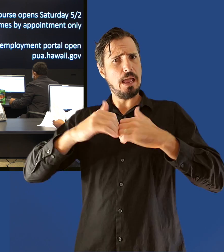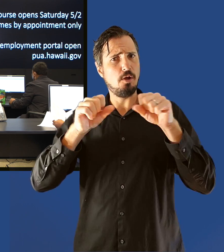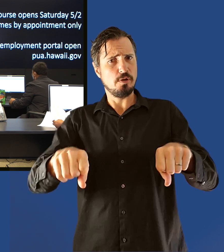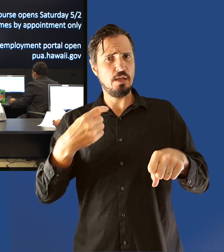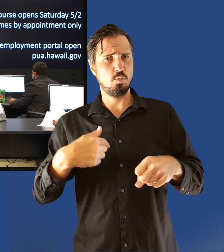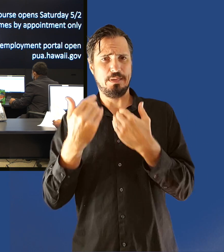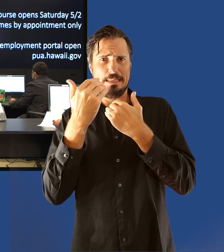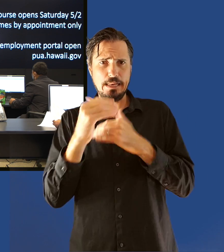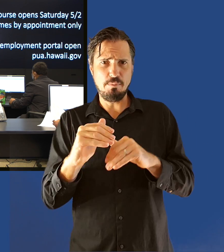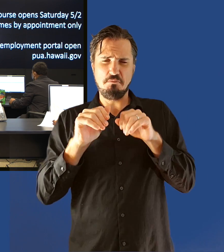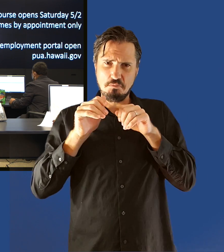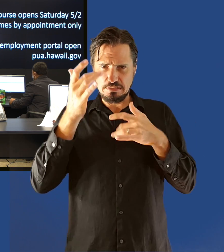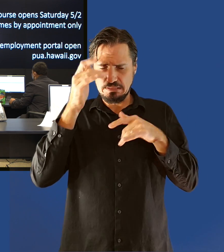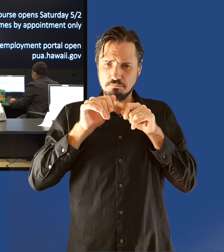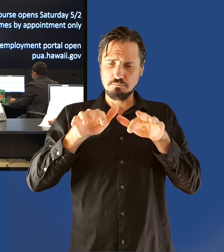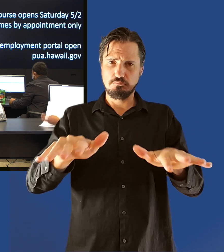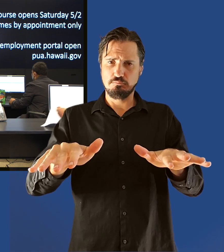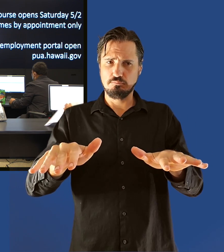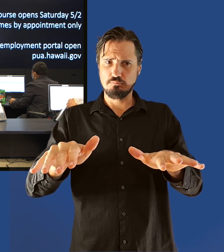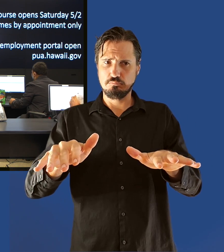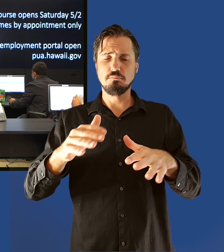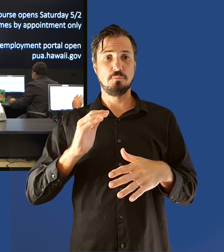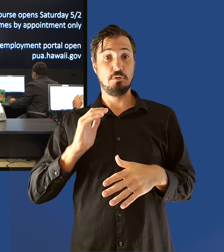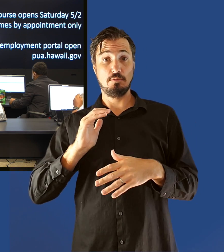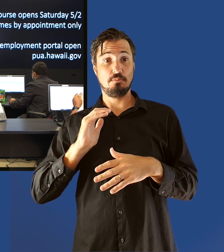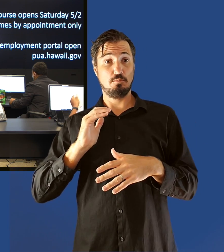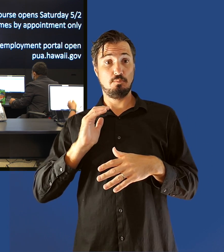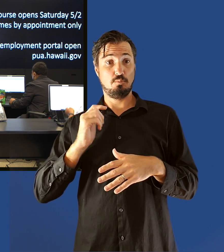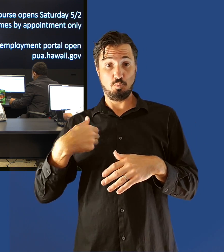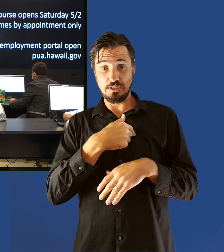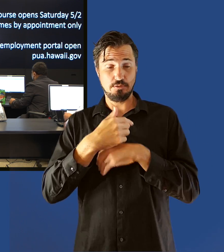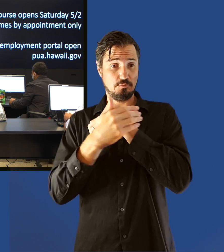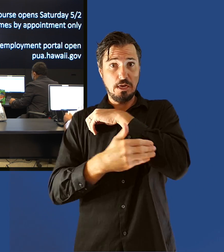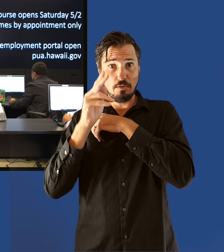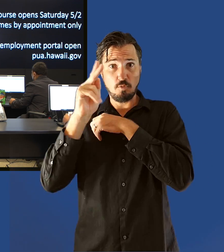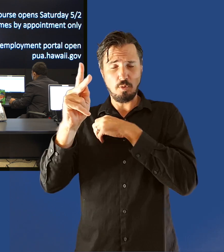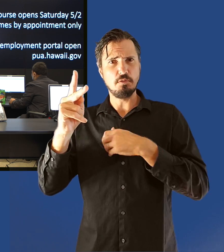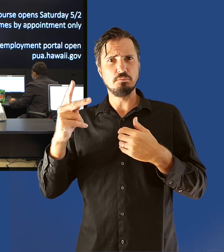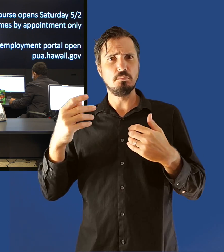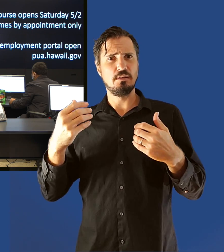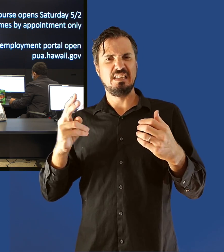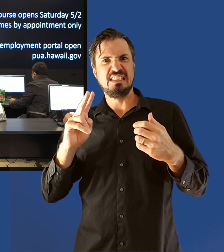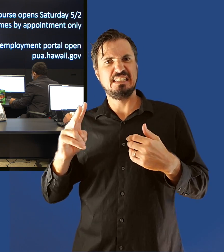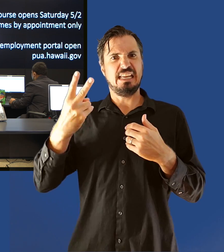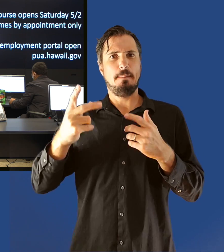As the second largest employer on our island, our county government also needs to look internally for these creative solutions.